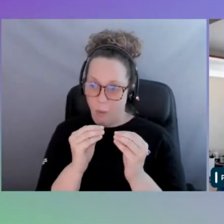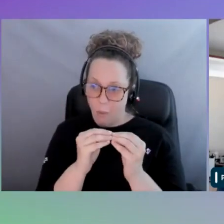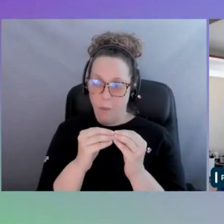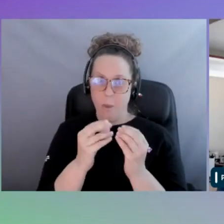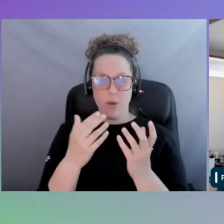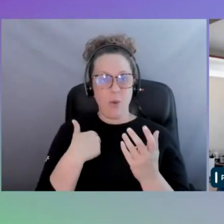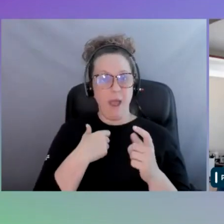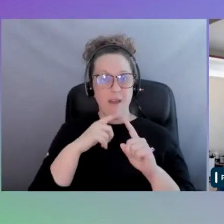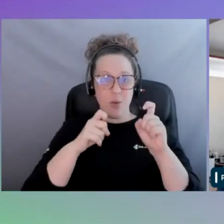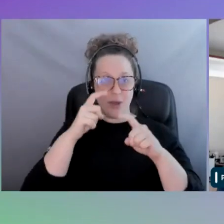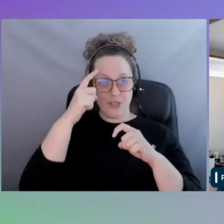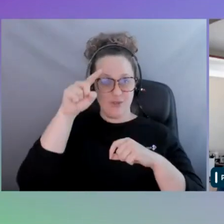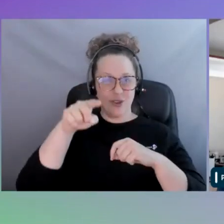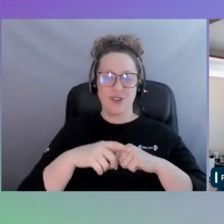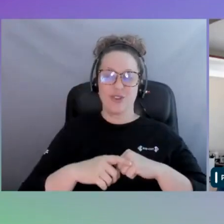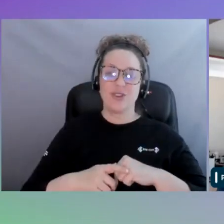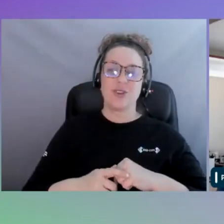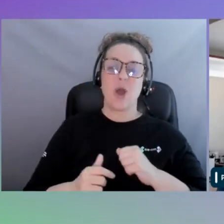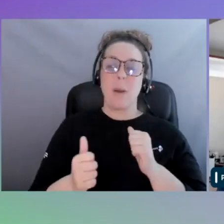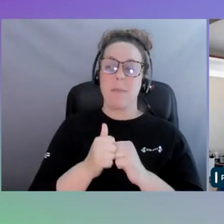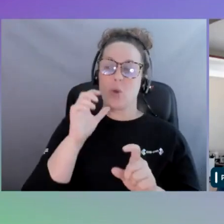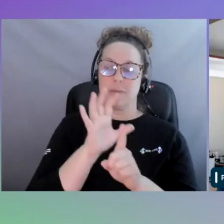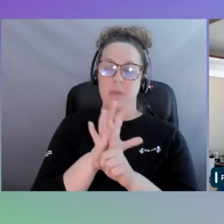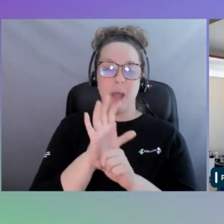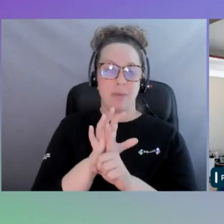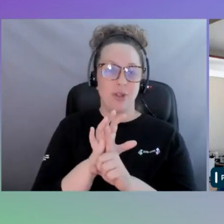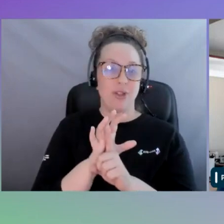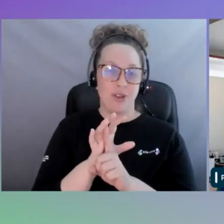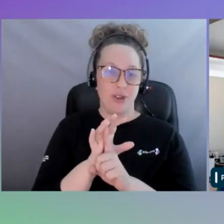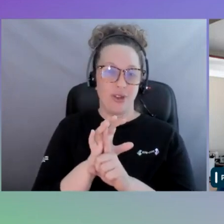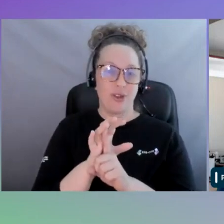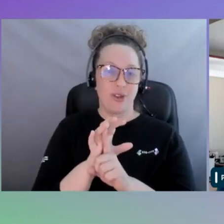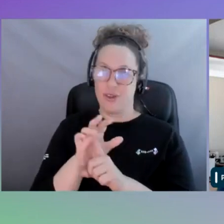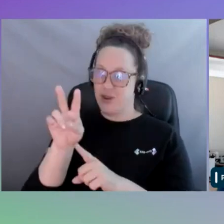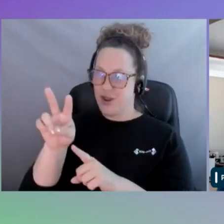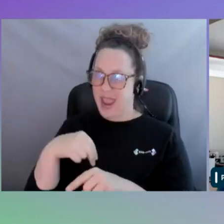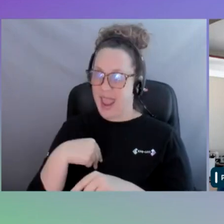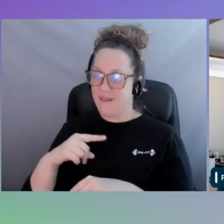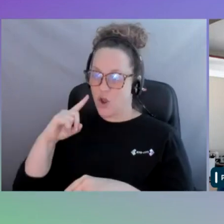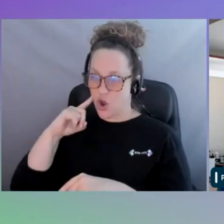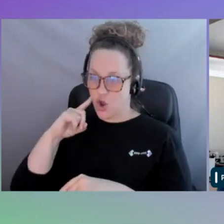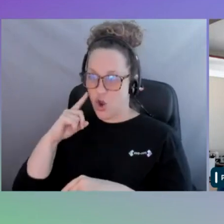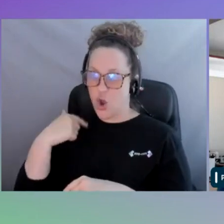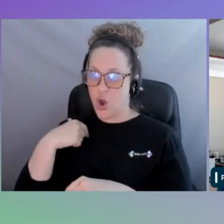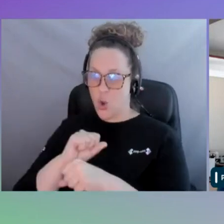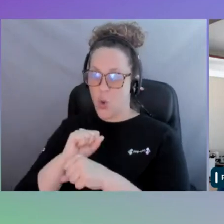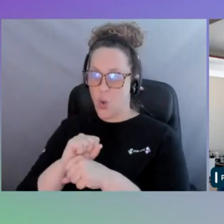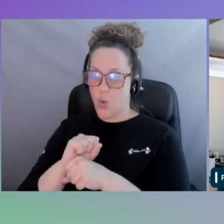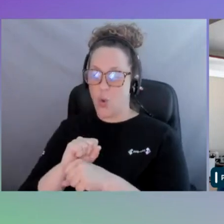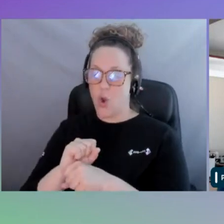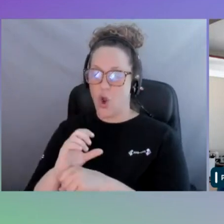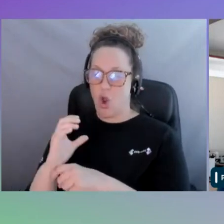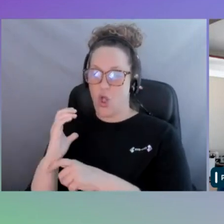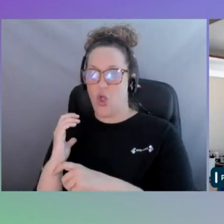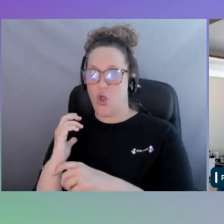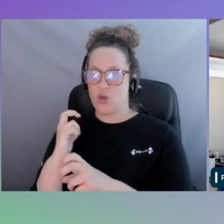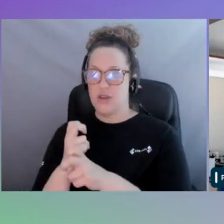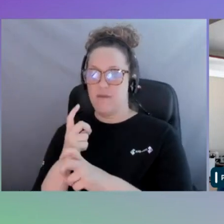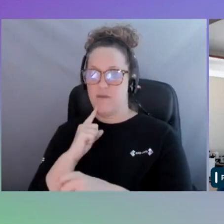for you. Okay, great. Most popular one which is I've heard that workload makes it really difficult for employees to